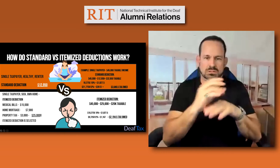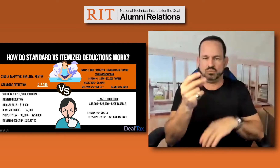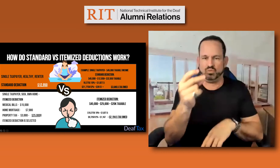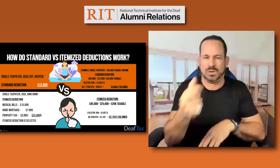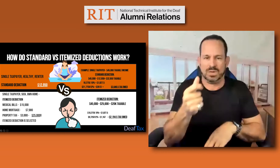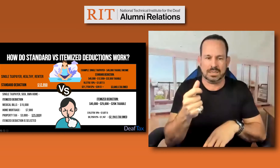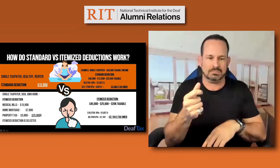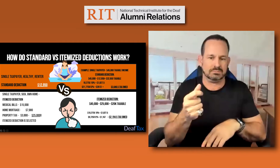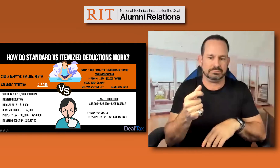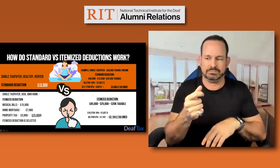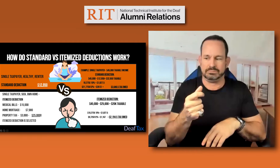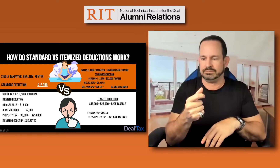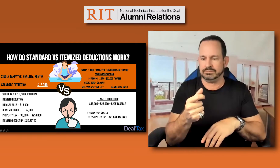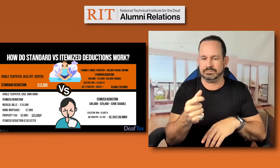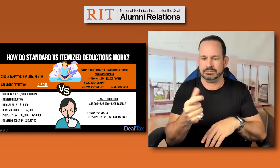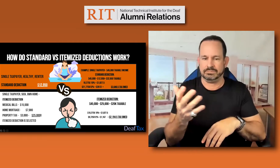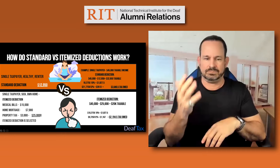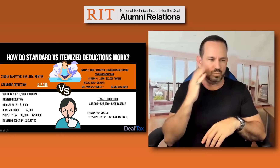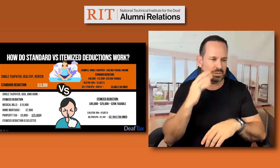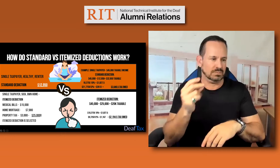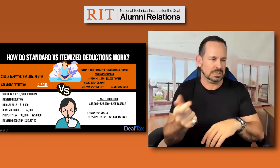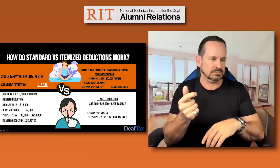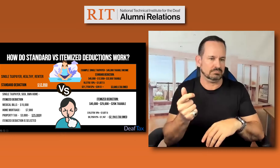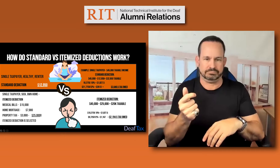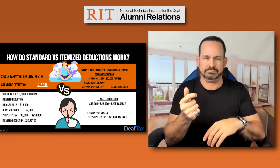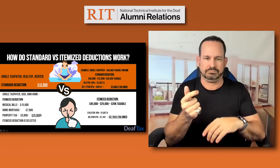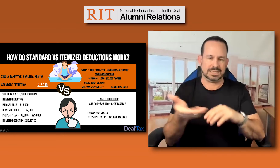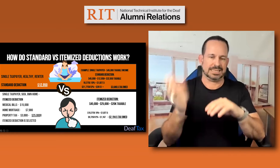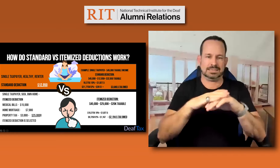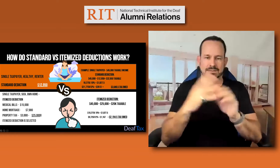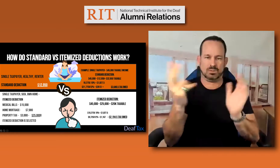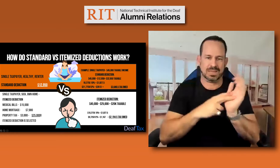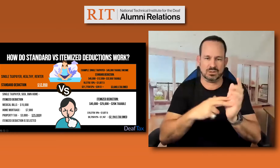Now, if there was a dependent...